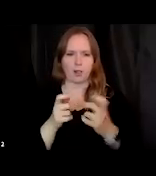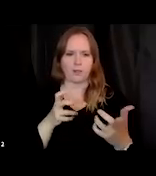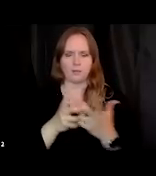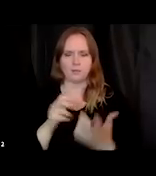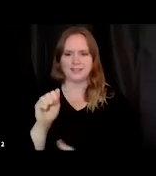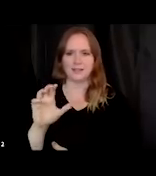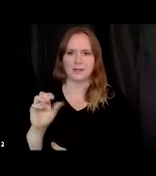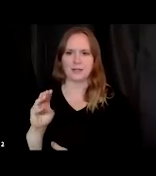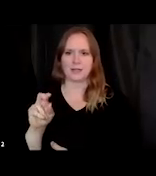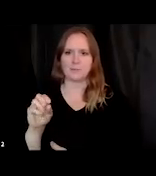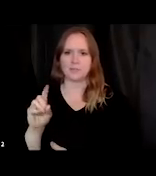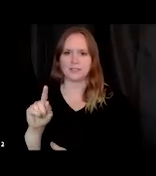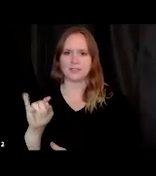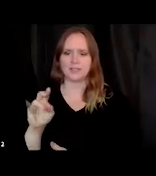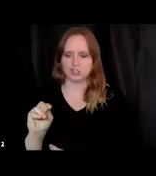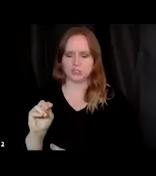So a reasonable accommodation isn't just